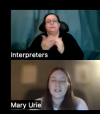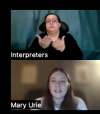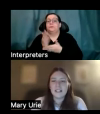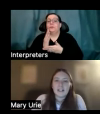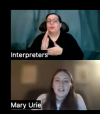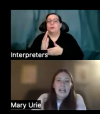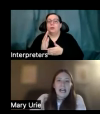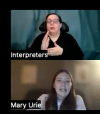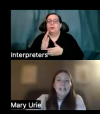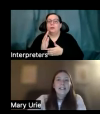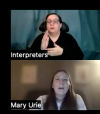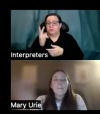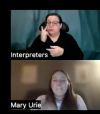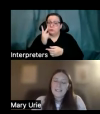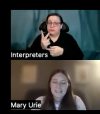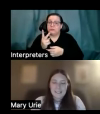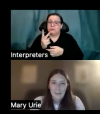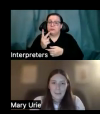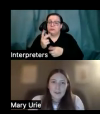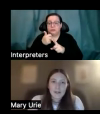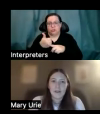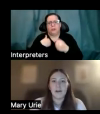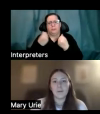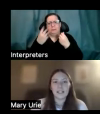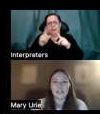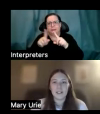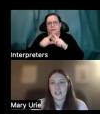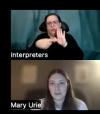you see there, she had many examples of ways that she has